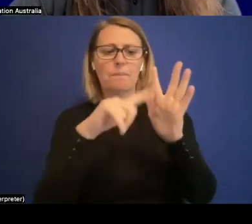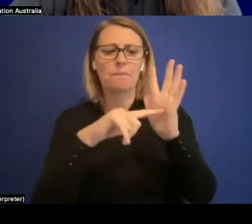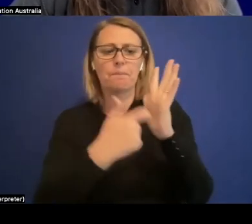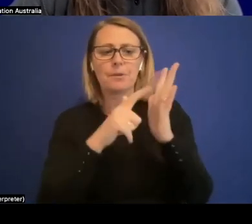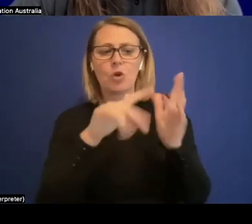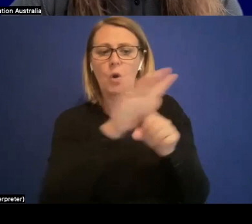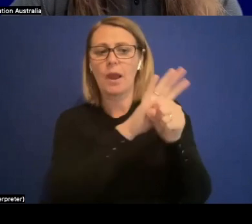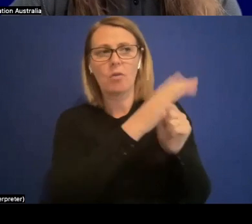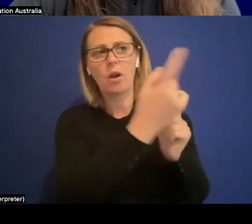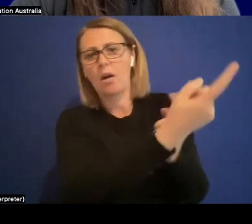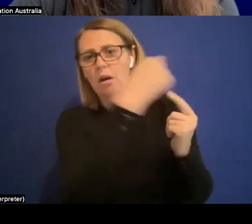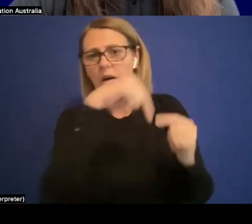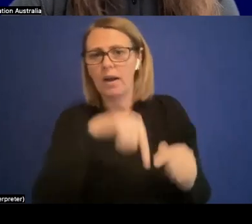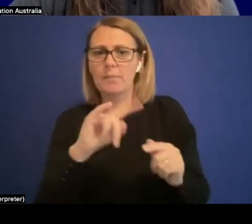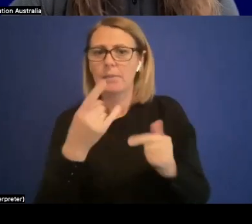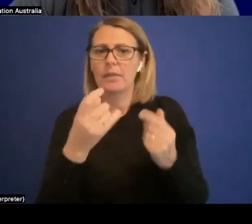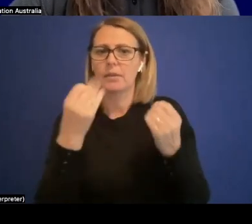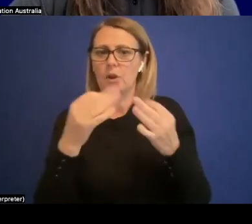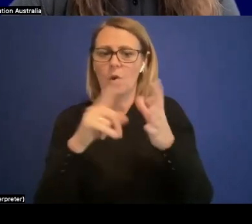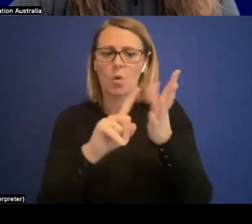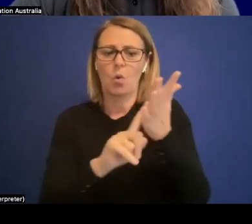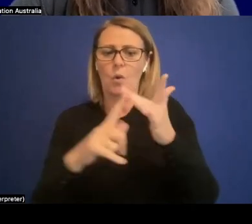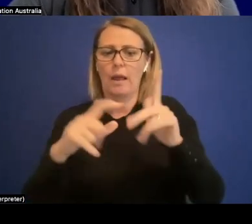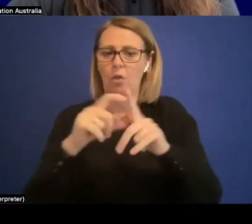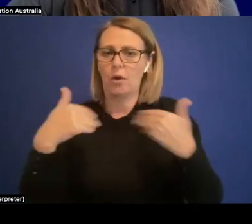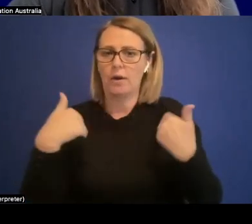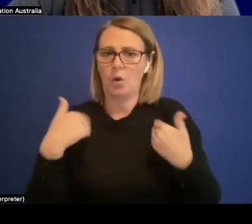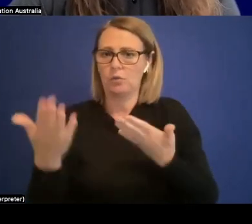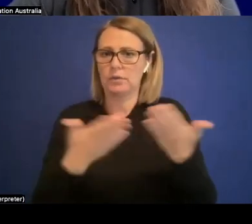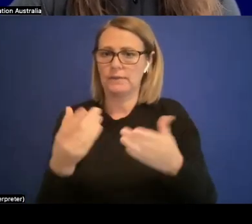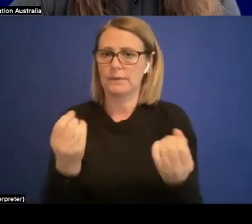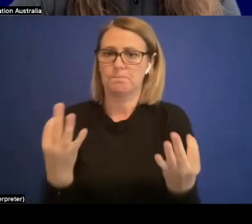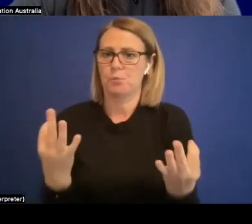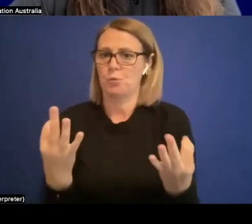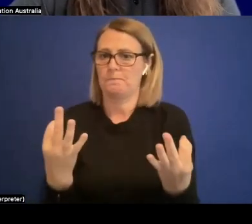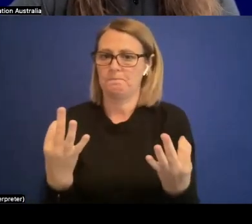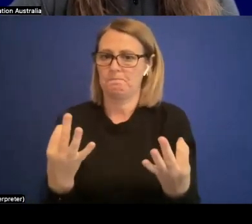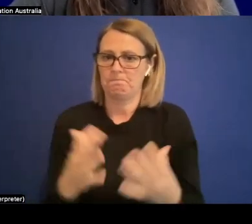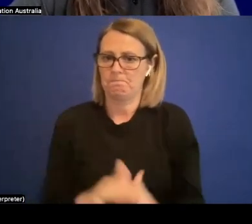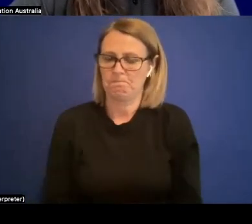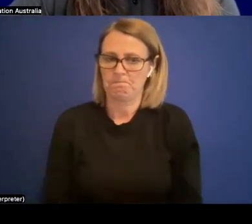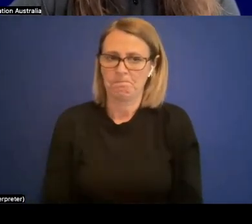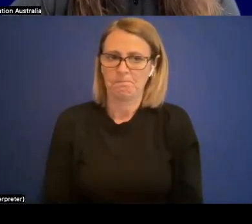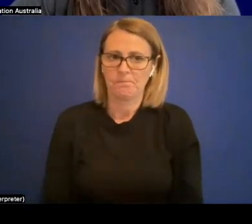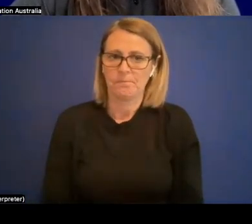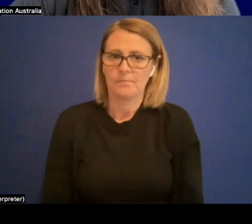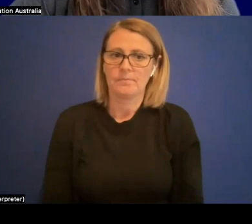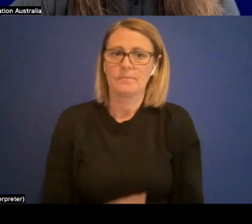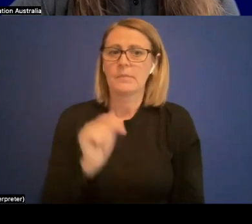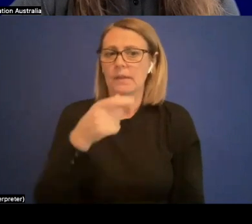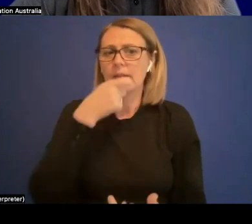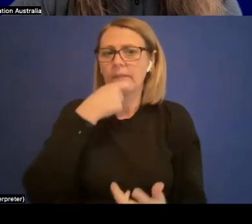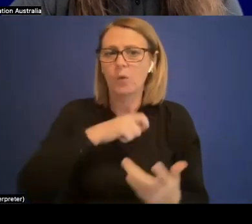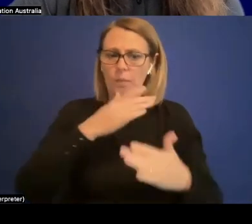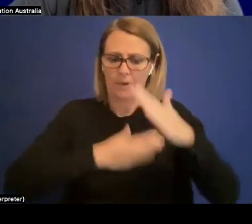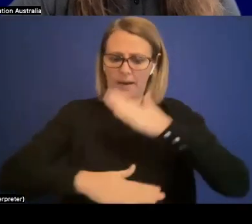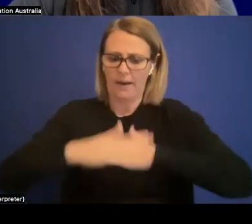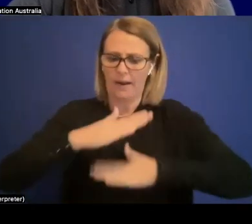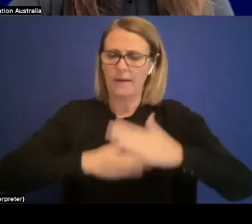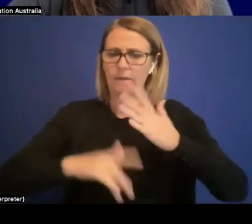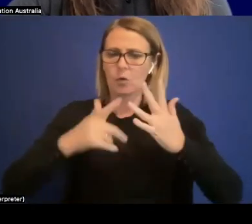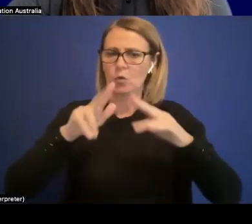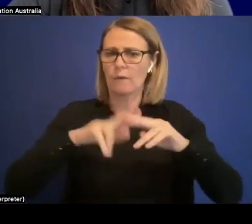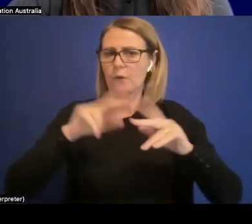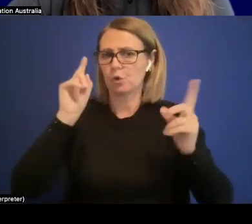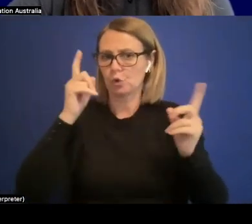there were no allied health services engaged. There were a number of behaviours that the support